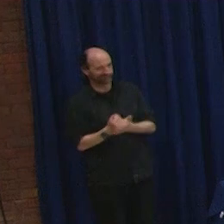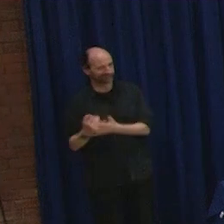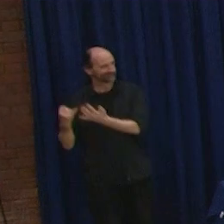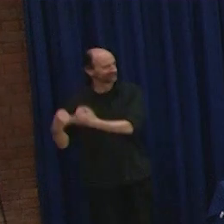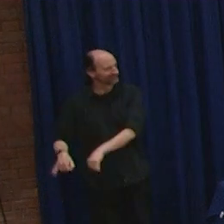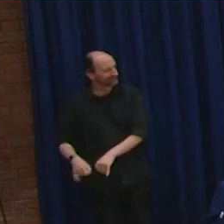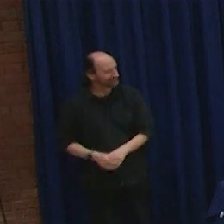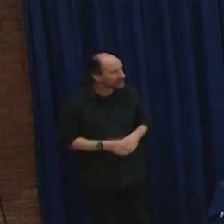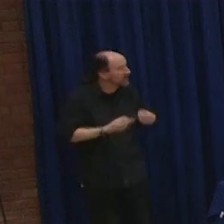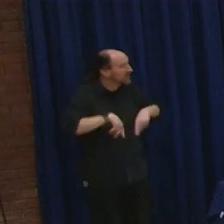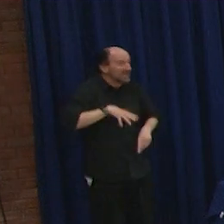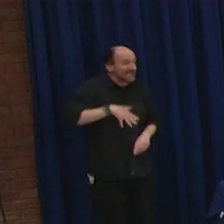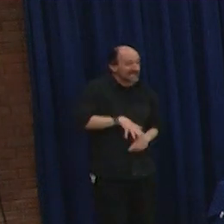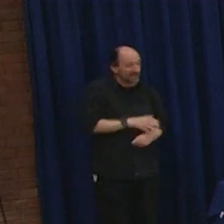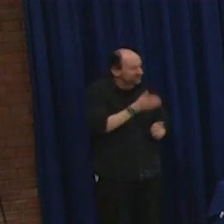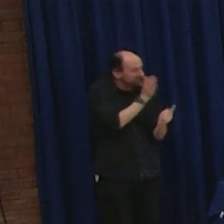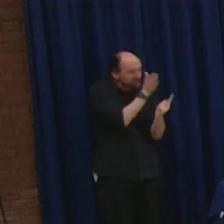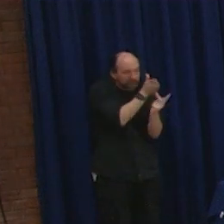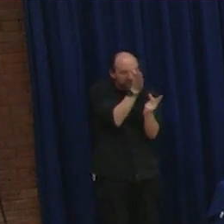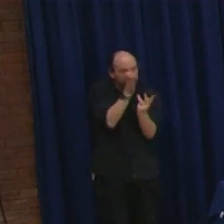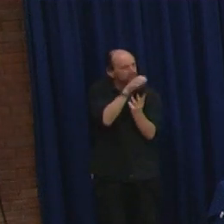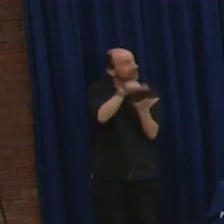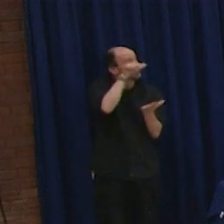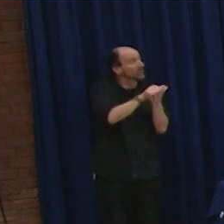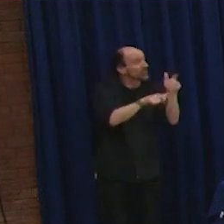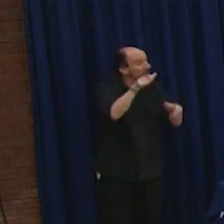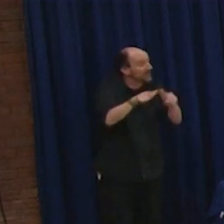a difference and if you've got the talents we can utilize them because we can minimize the